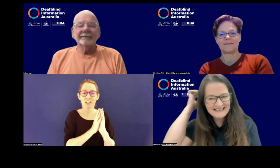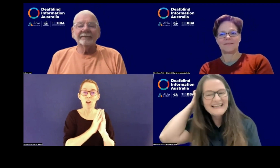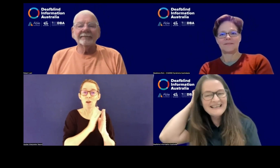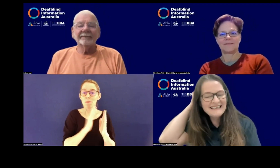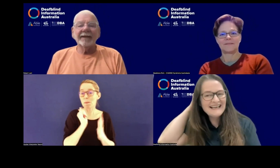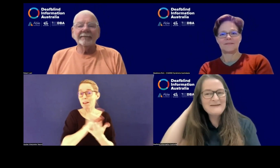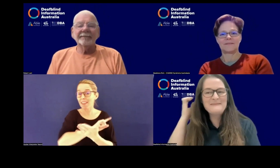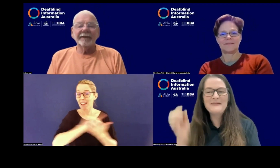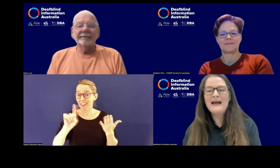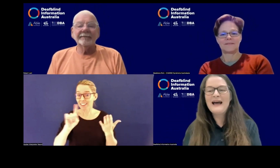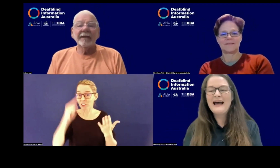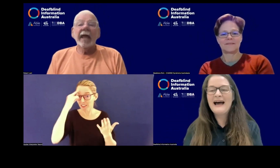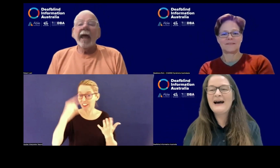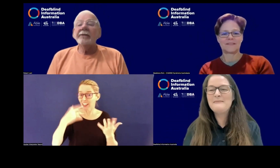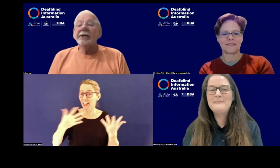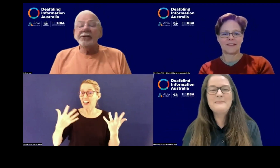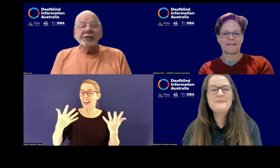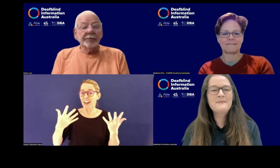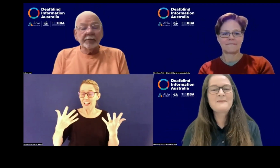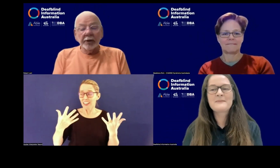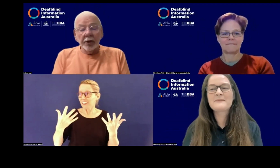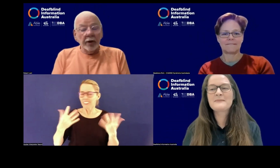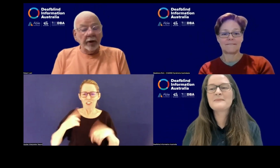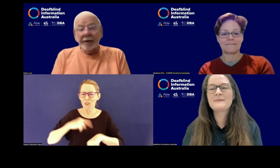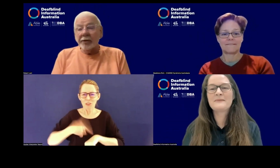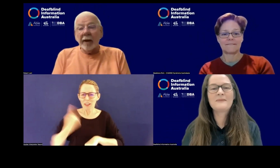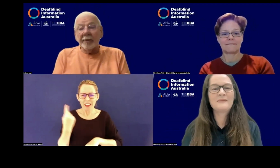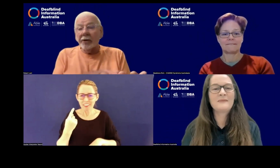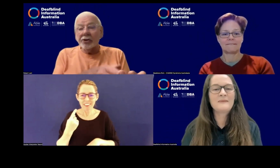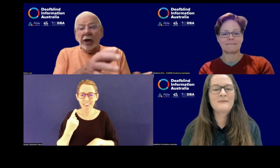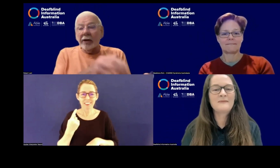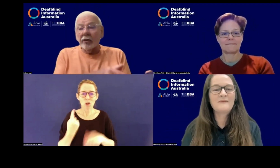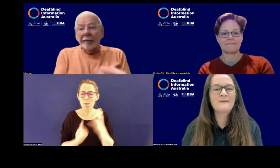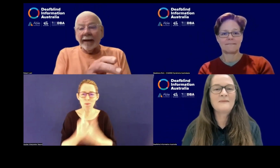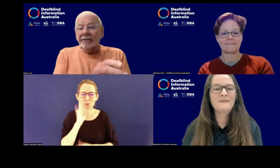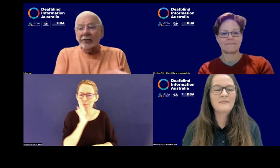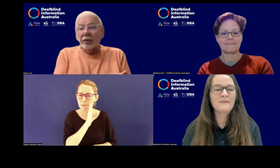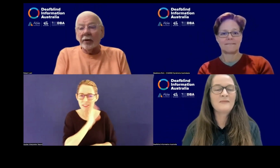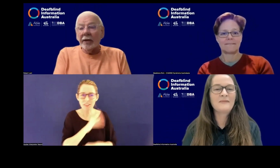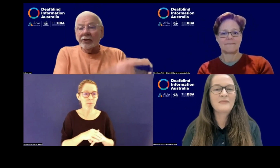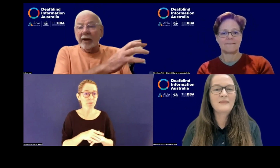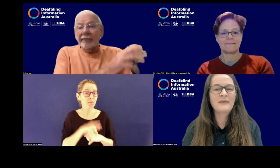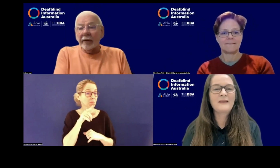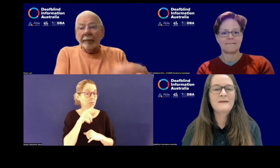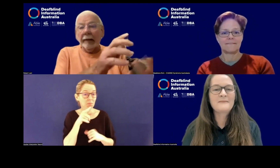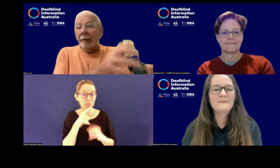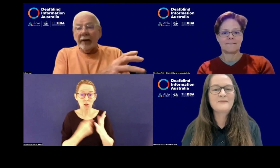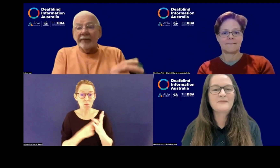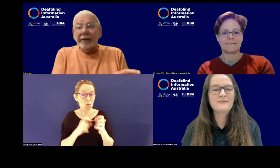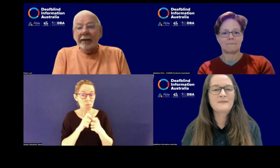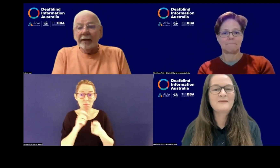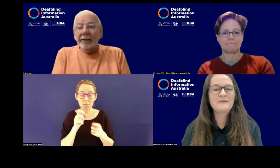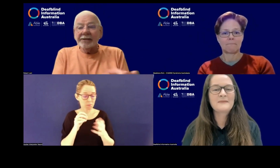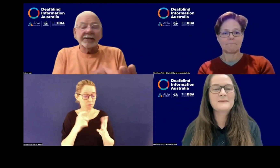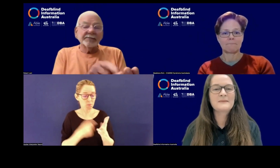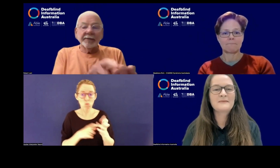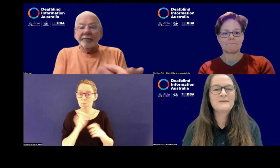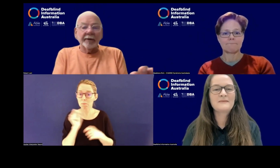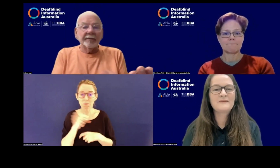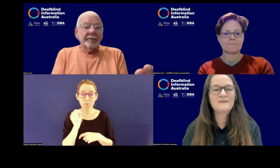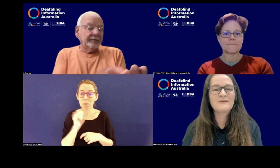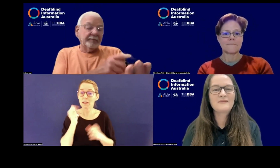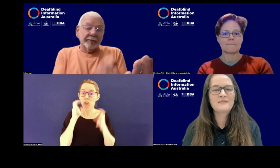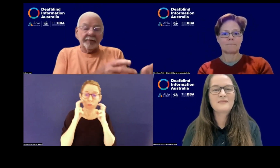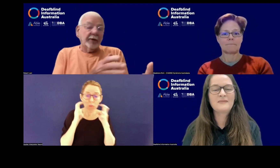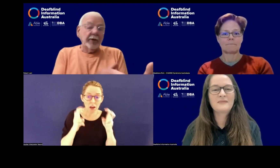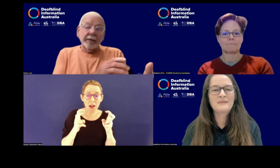You might be on a train or a bus or travelling on a plane, whatever, it would just be learning